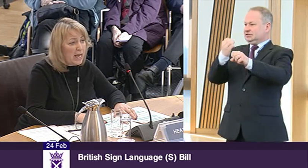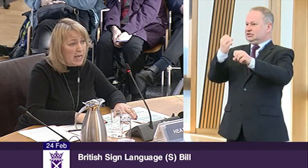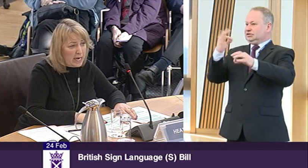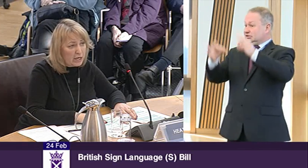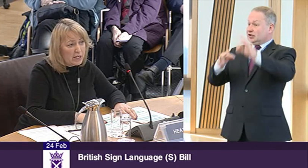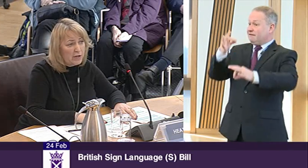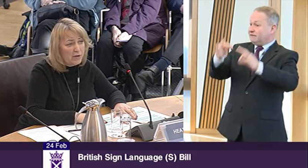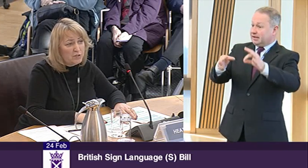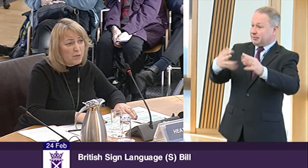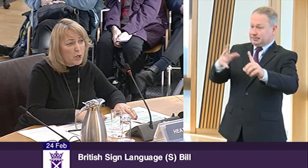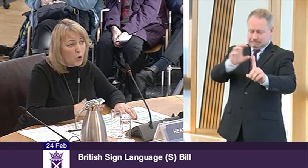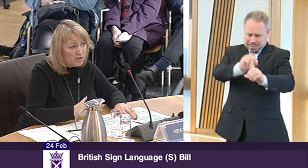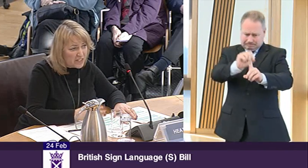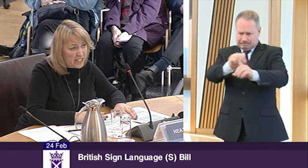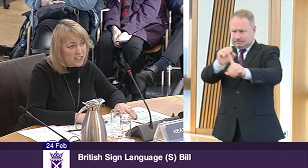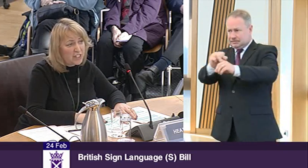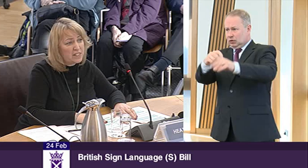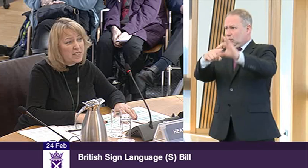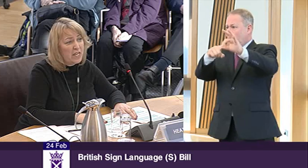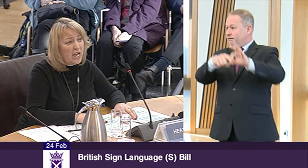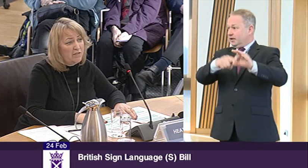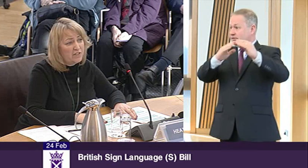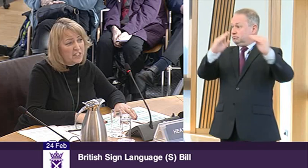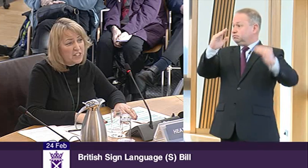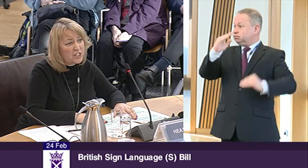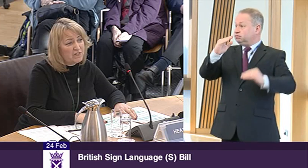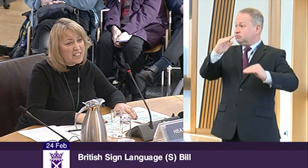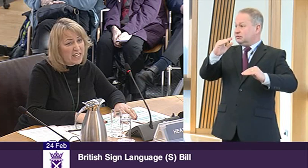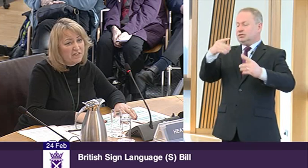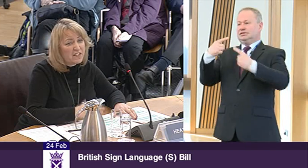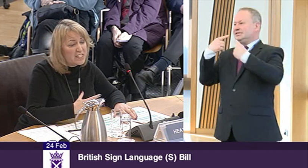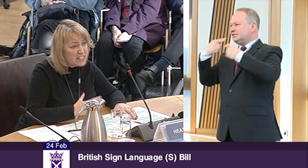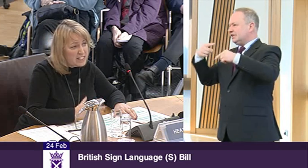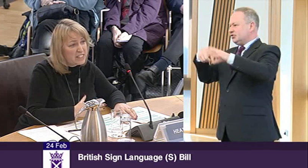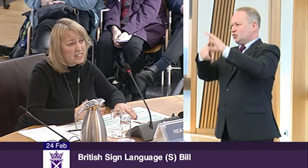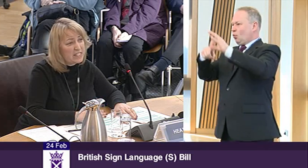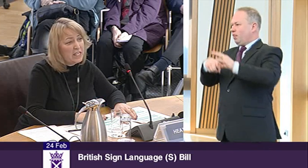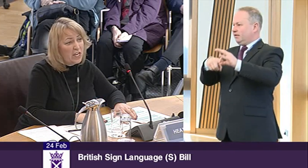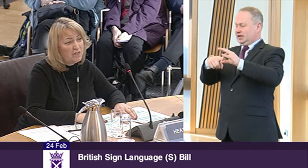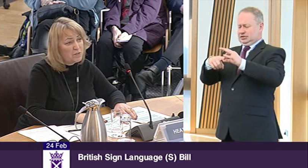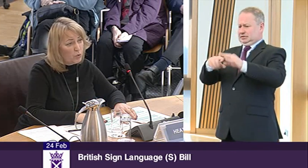raised were picked up earlier; they include qualifications for teachers of the deaf and